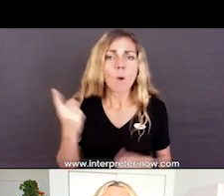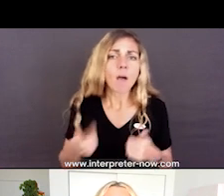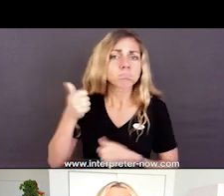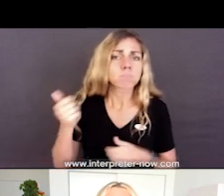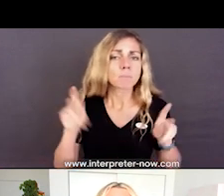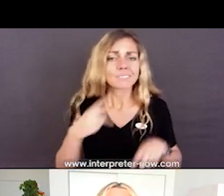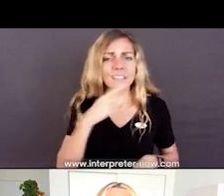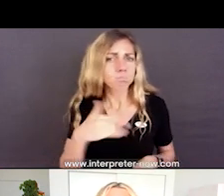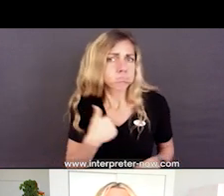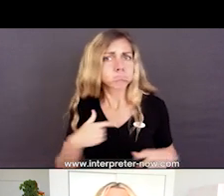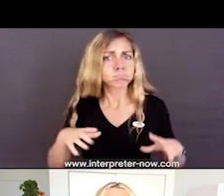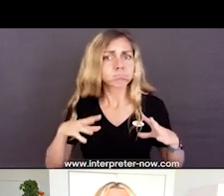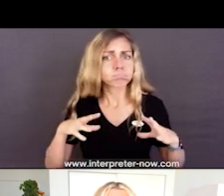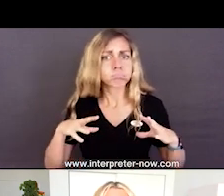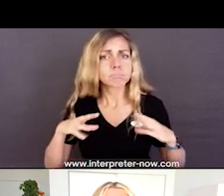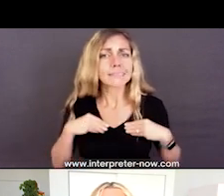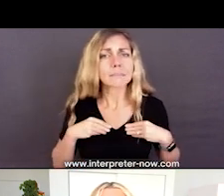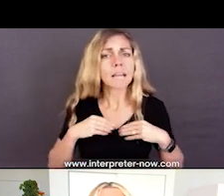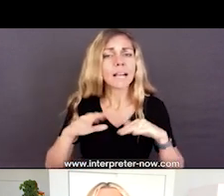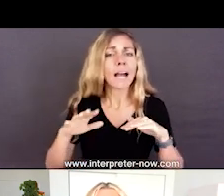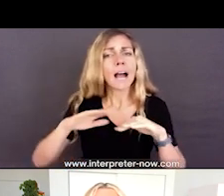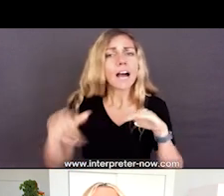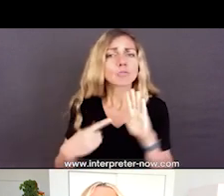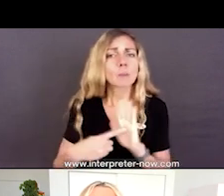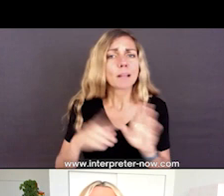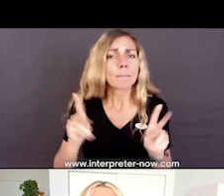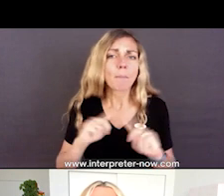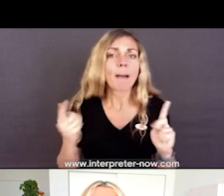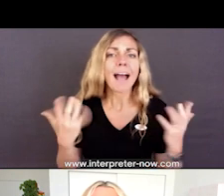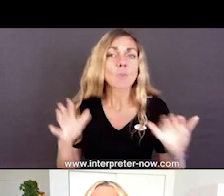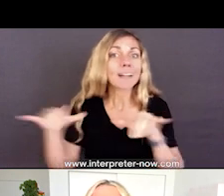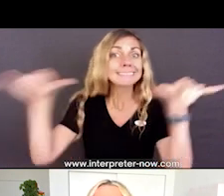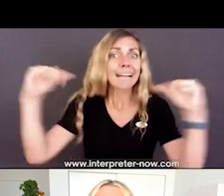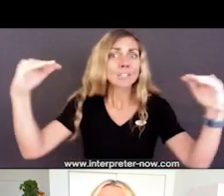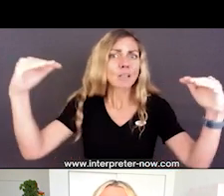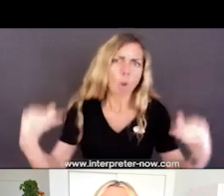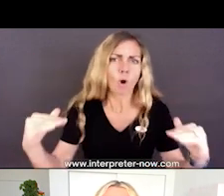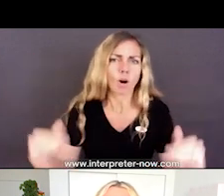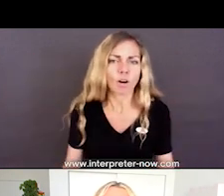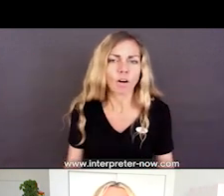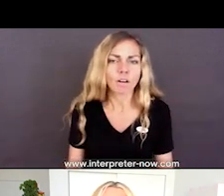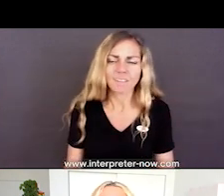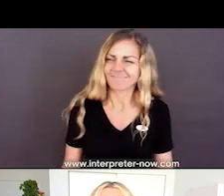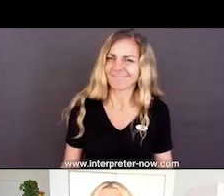The principal said, I'm okay hiring underrepresented people, but I don't want to lower the bar. Ouch, right?